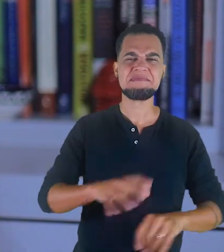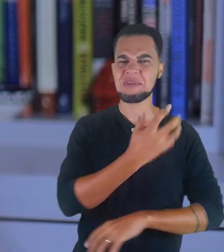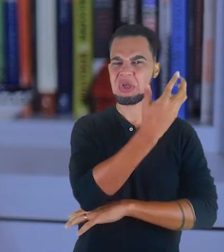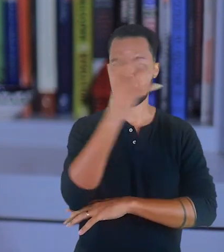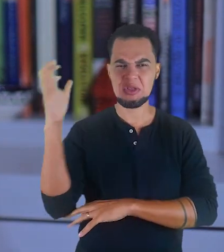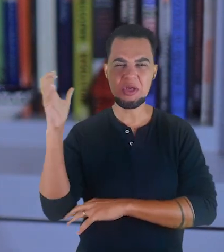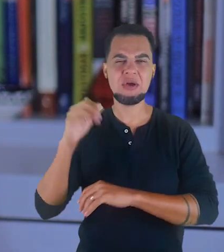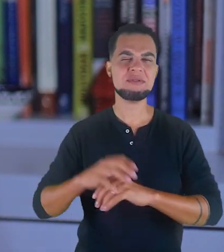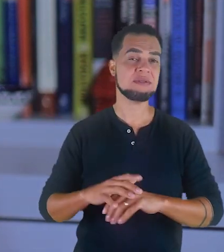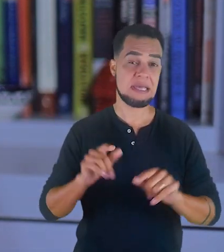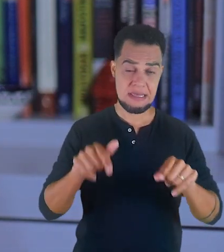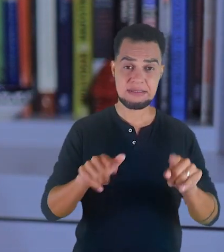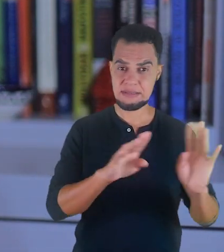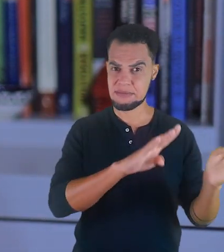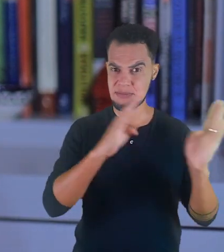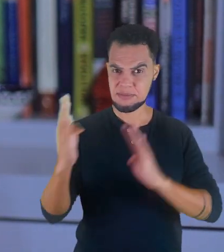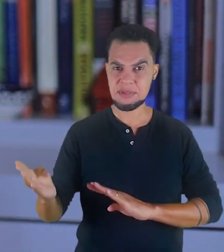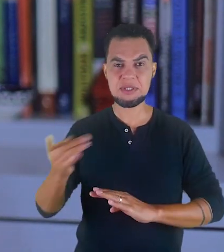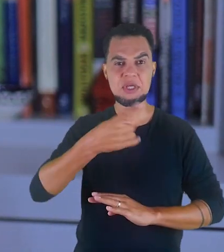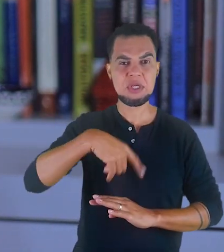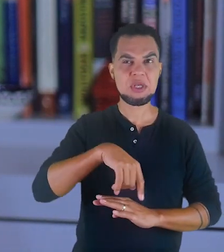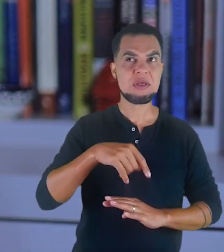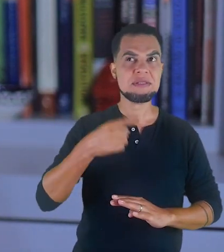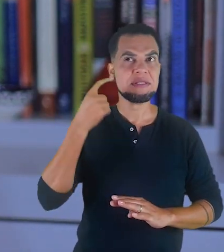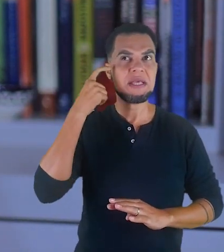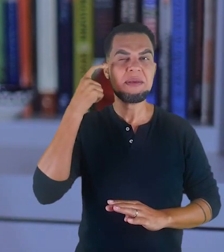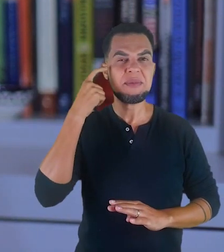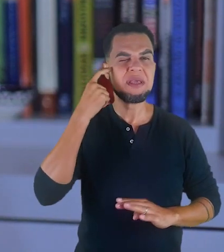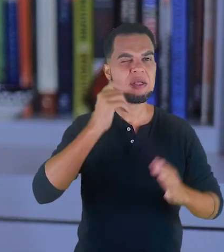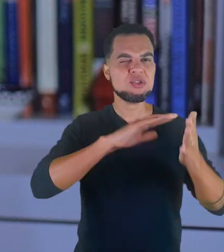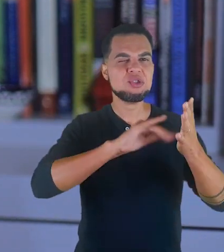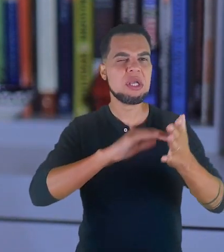it is affected by this process that we characterize as one of democratization,